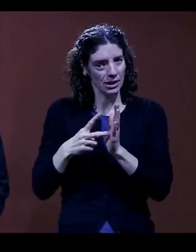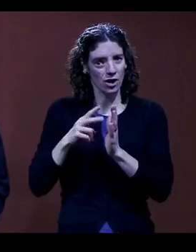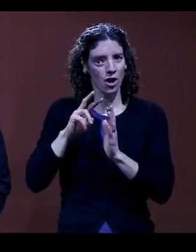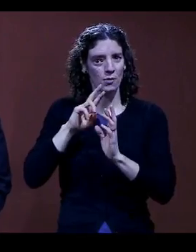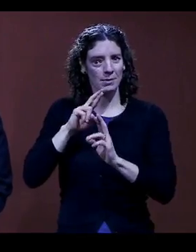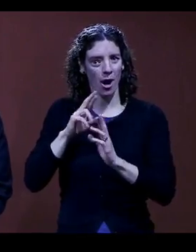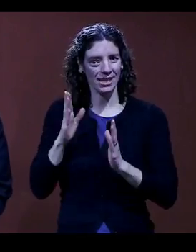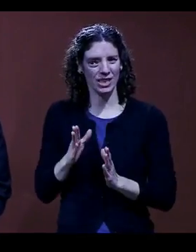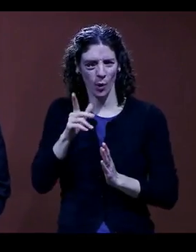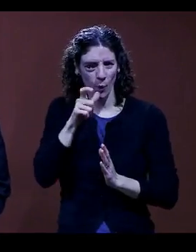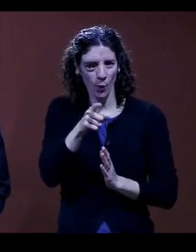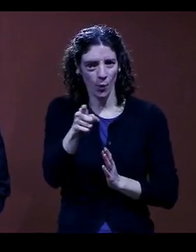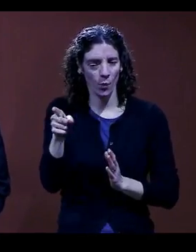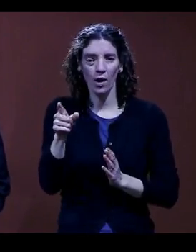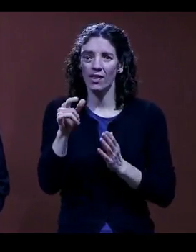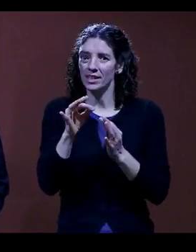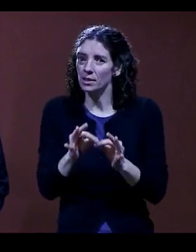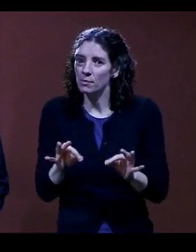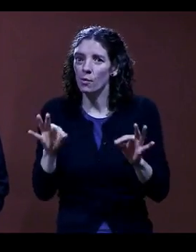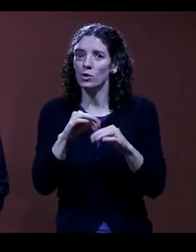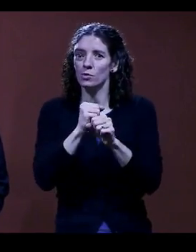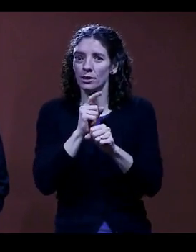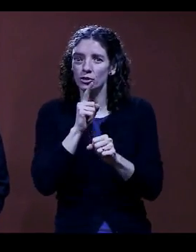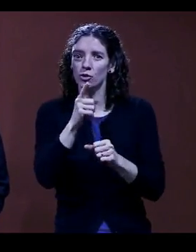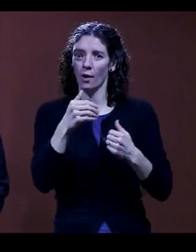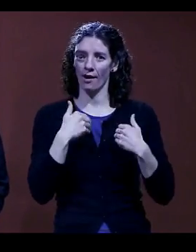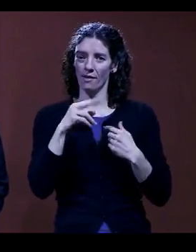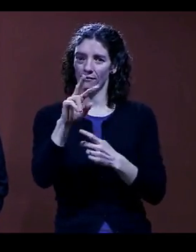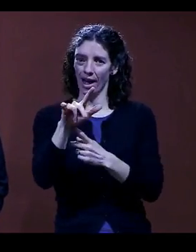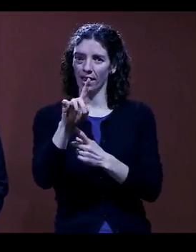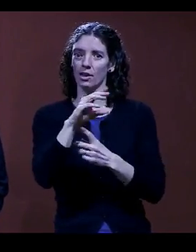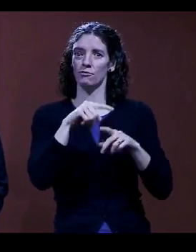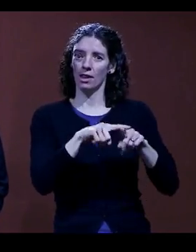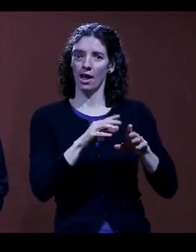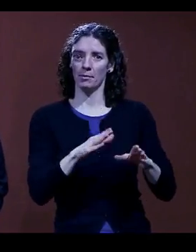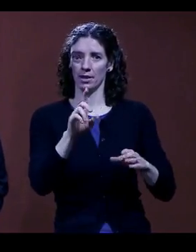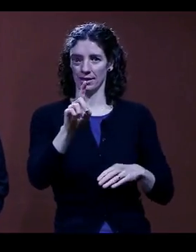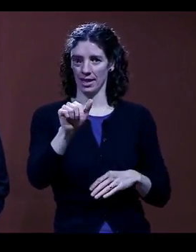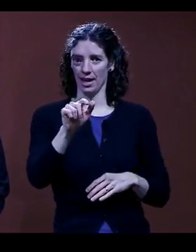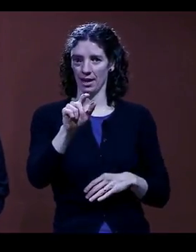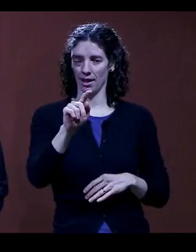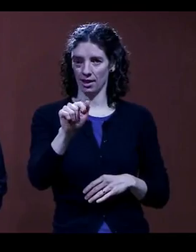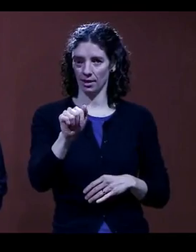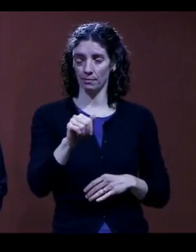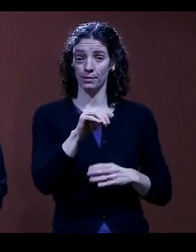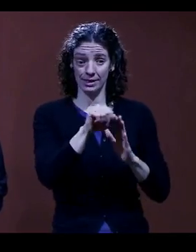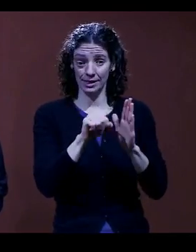that you have valid and reliable data. Has the state defined strategies to ensure high response rates,